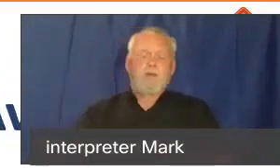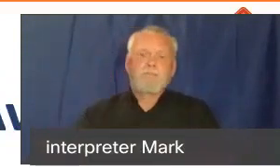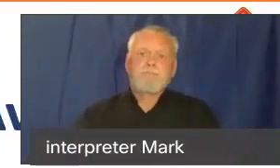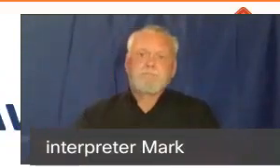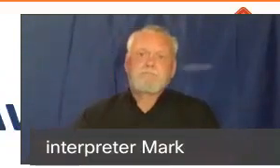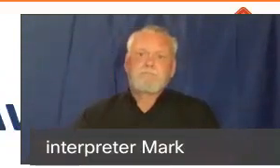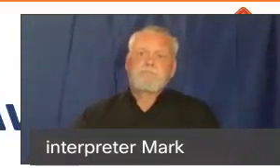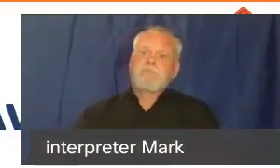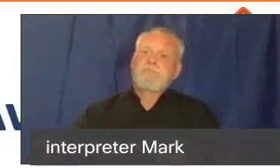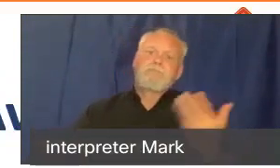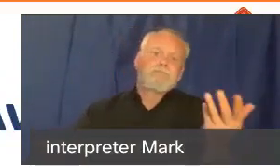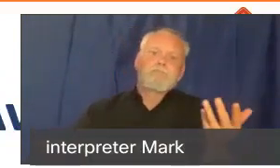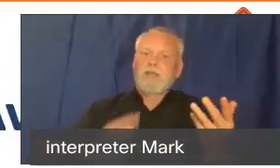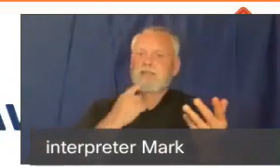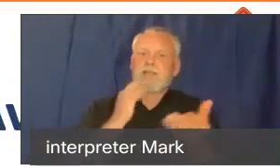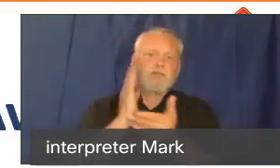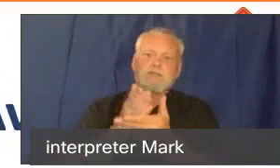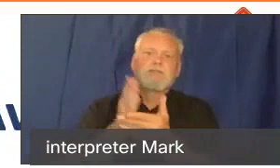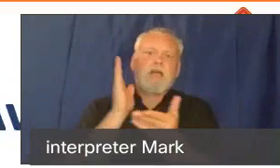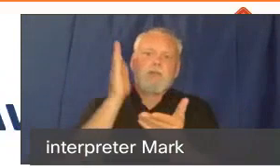I guess I can, and I said I was gonna stop so I'll, I'll stop there.